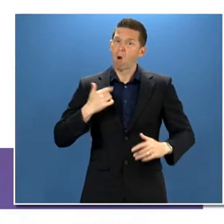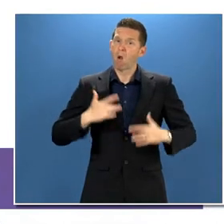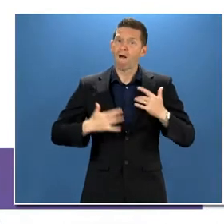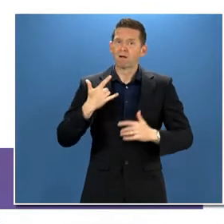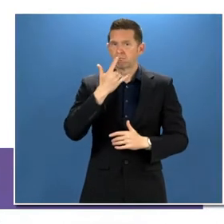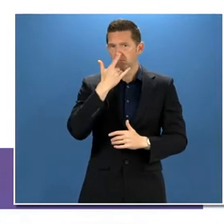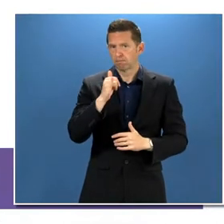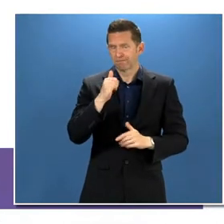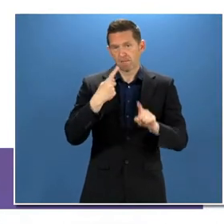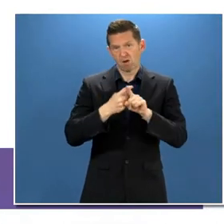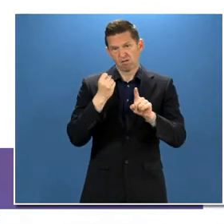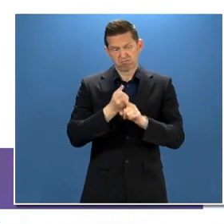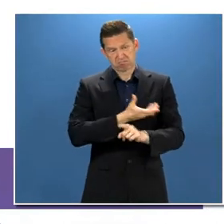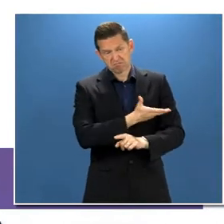for my family and loved ones.